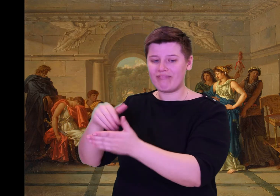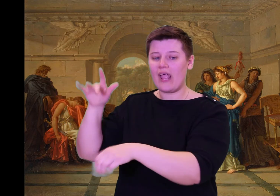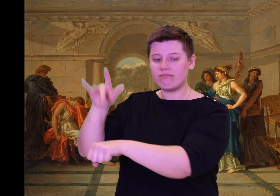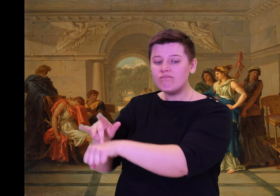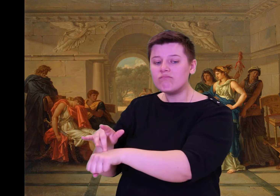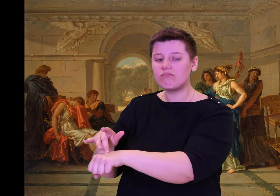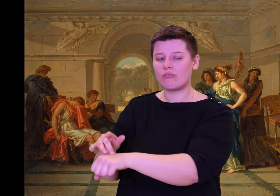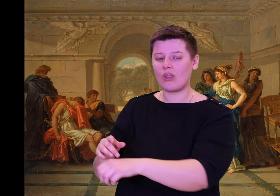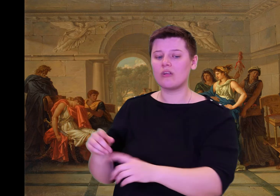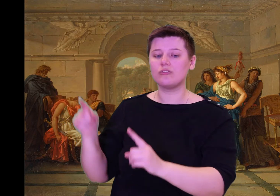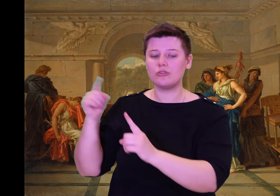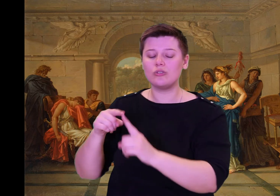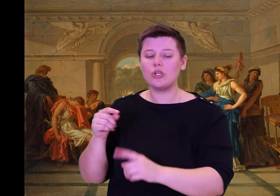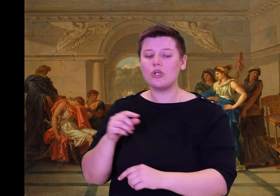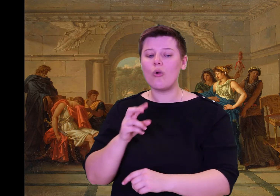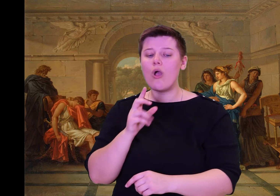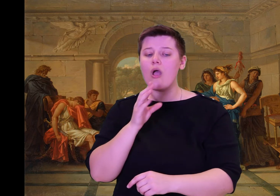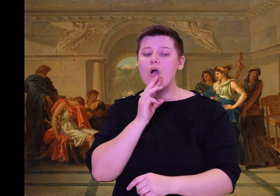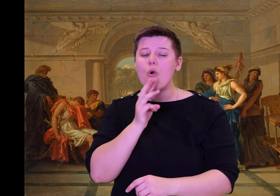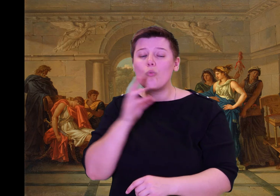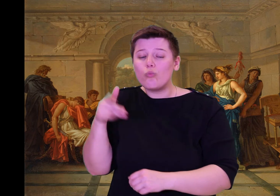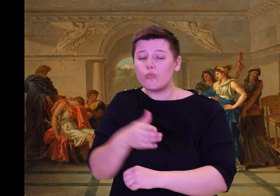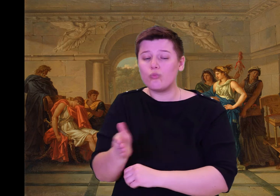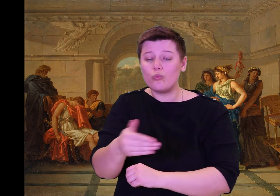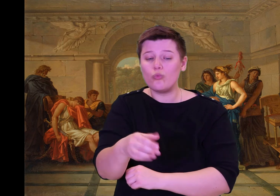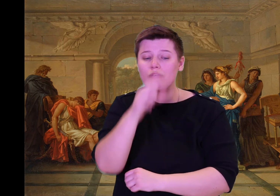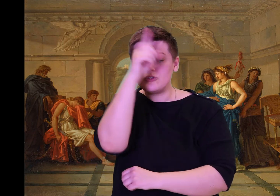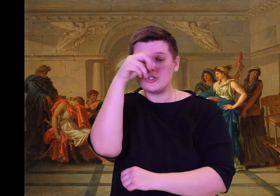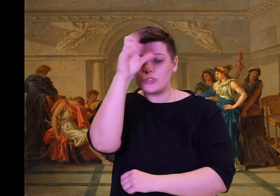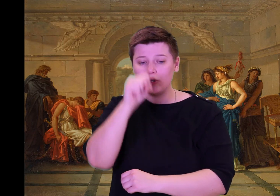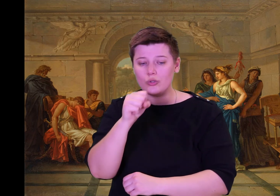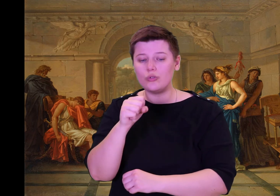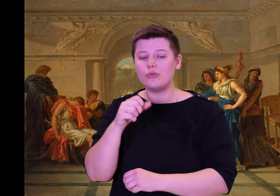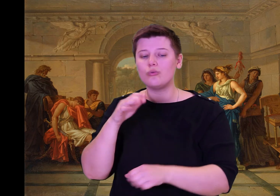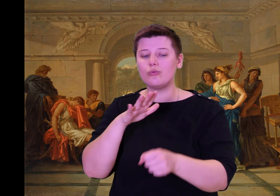It is your fate not to go home or see the ones he loved until you go again to